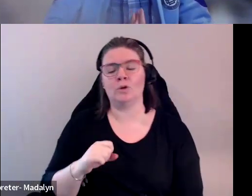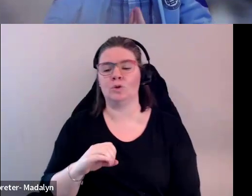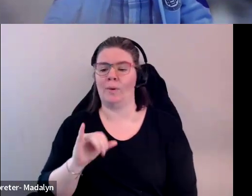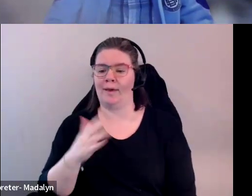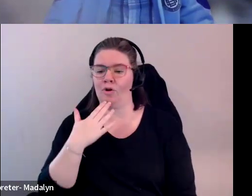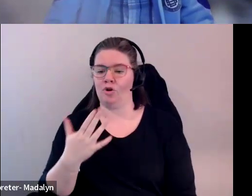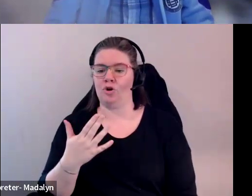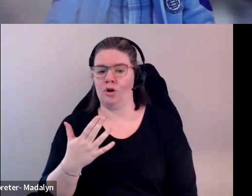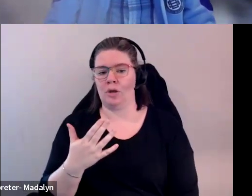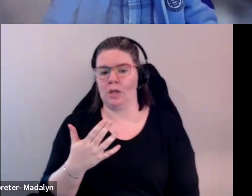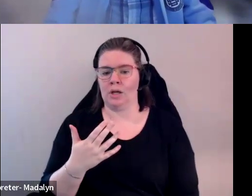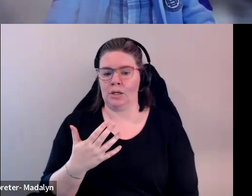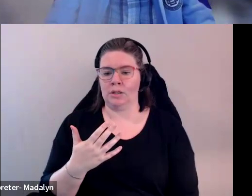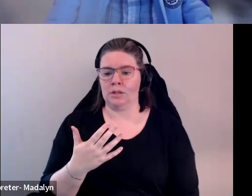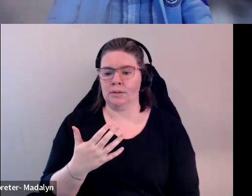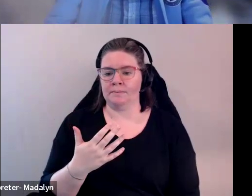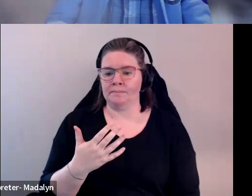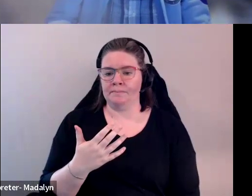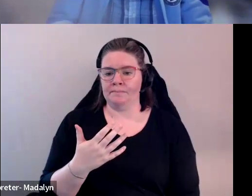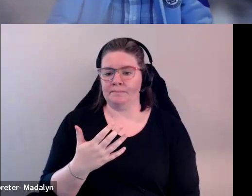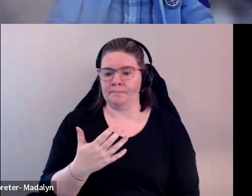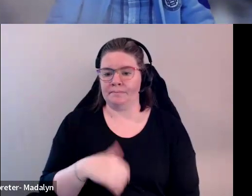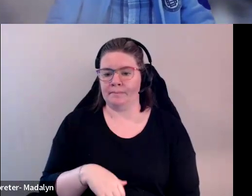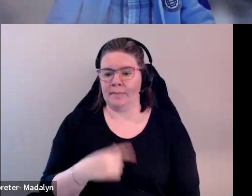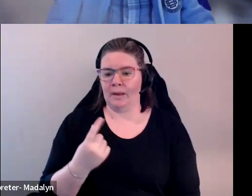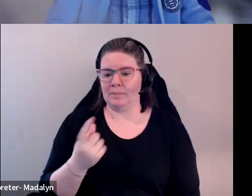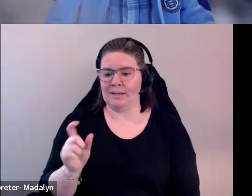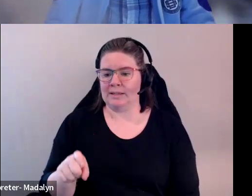Don Dew: hypothesis of something that needs to just be Don Dew: brought about.